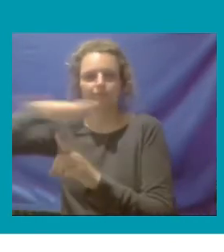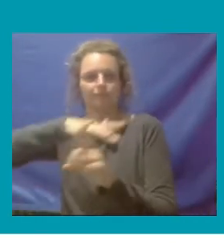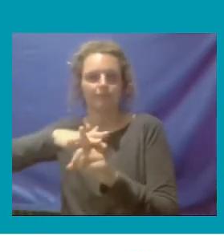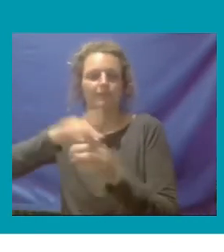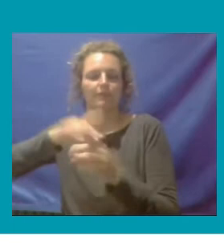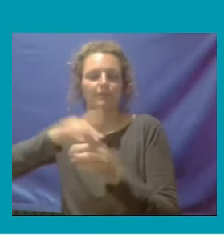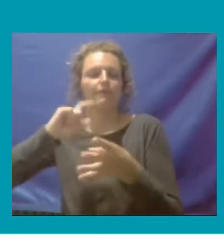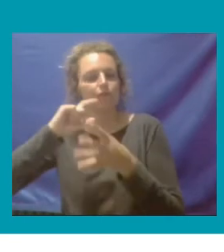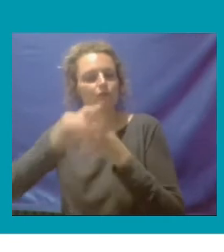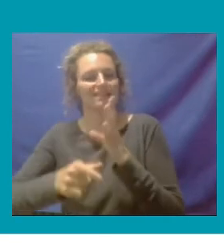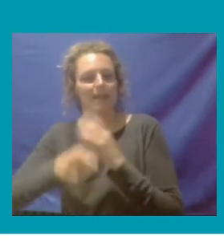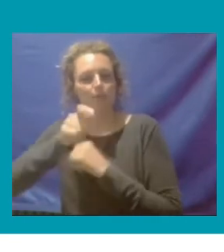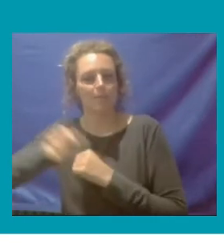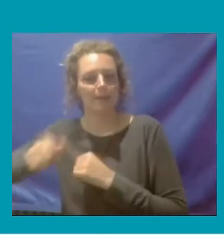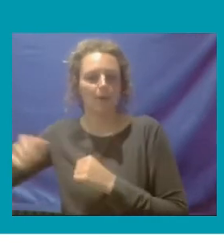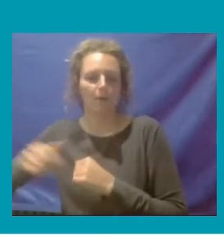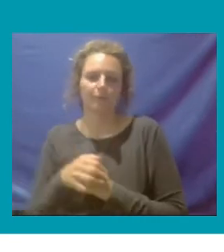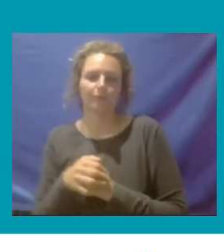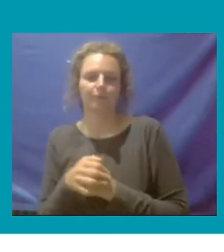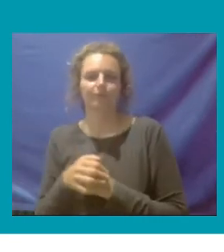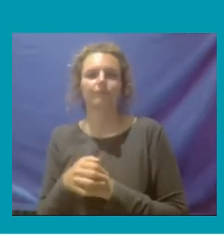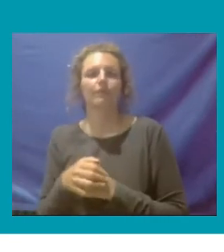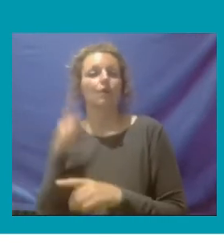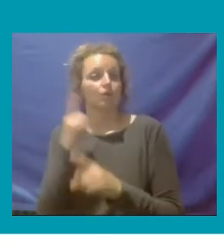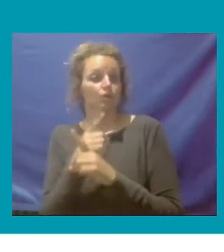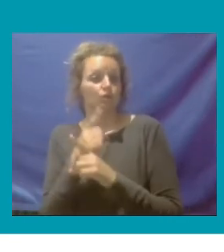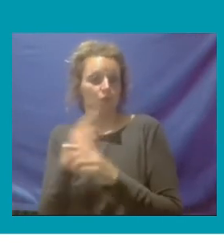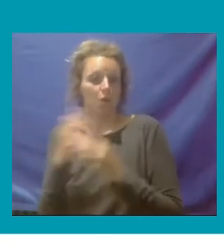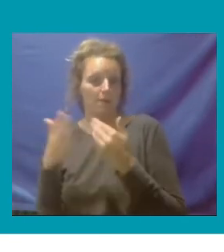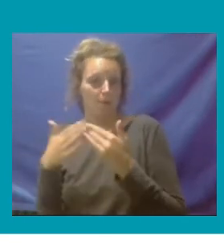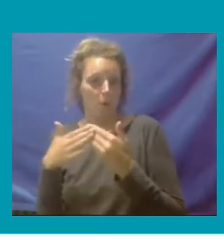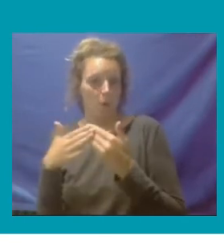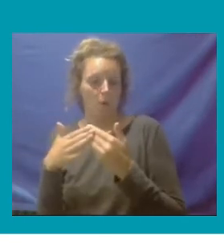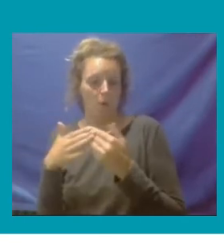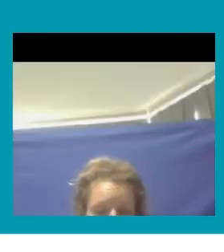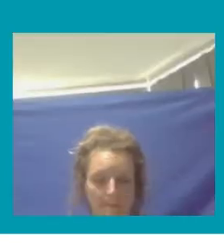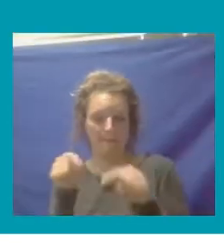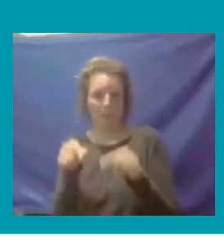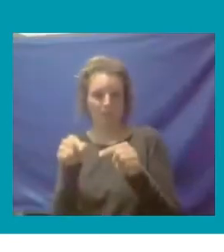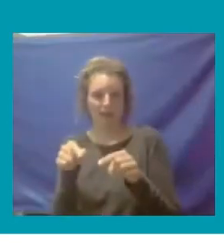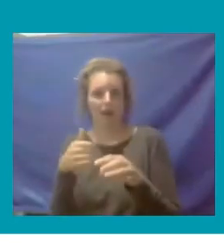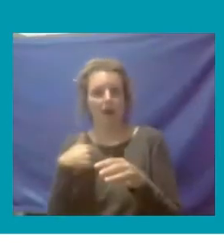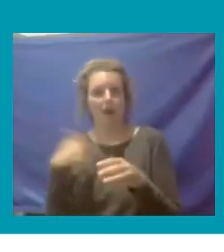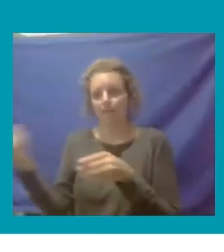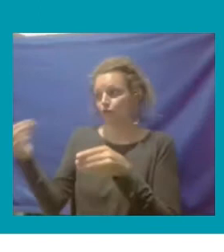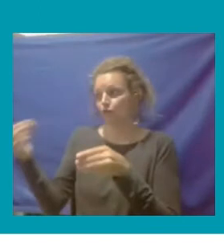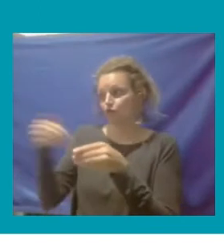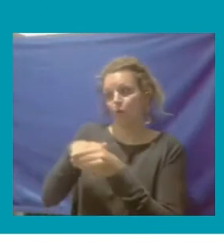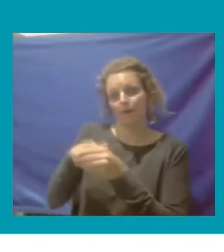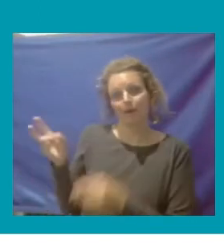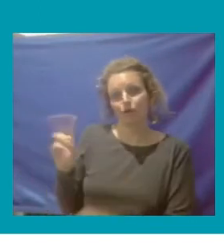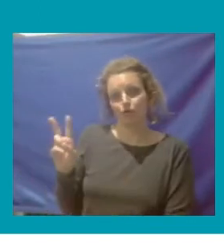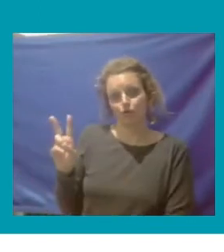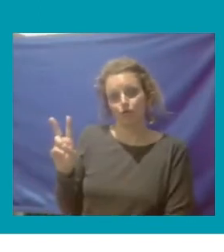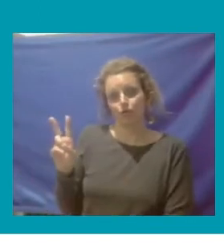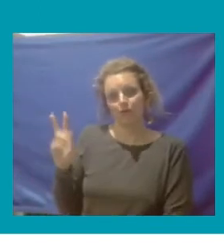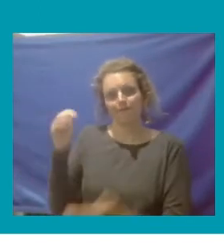I am now joined by Toby who is the Hive